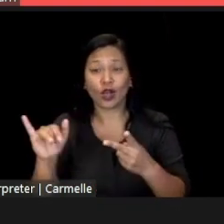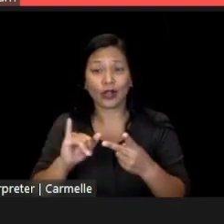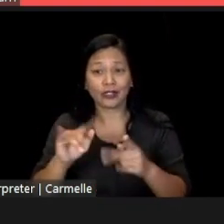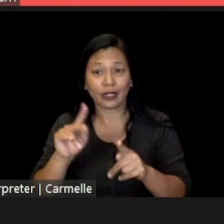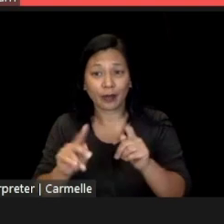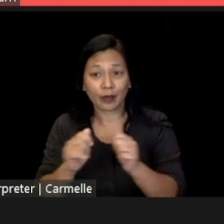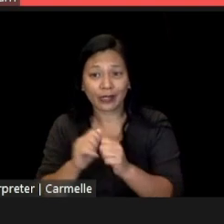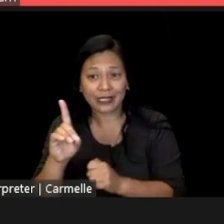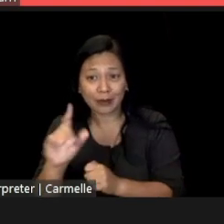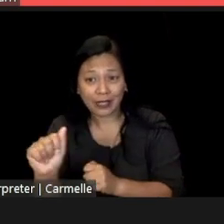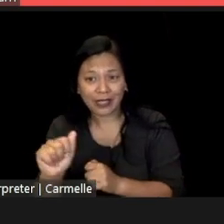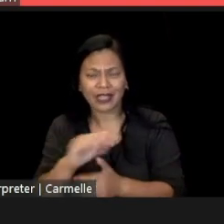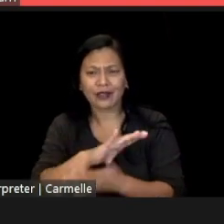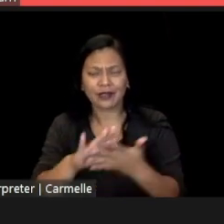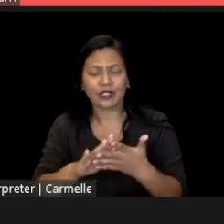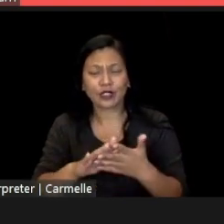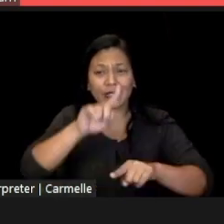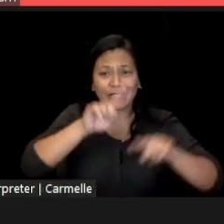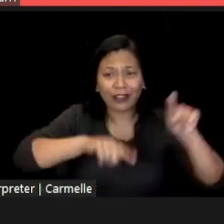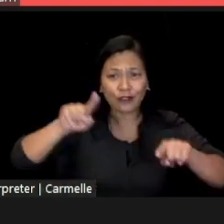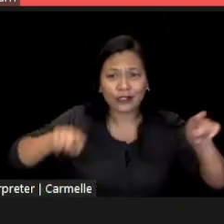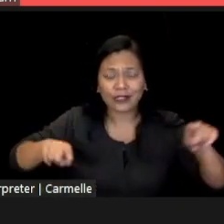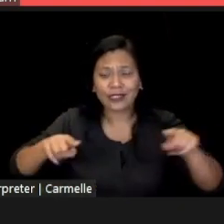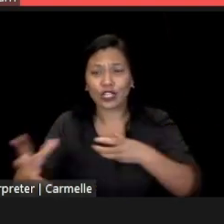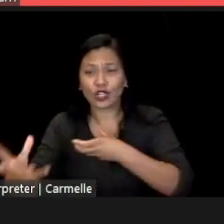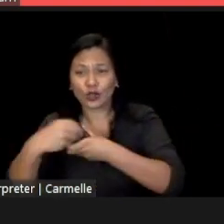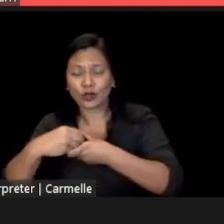So I think diversity and inclusion is something that's so important to us.